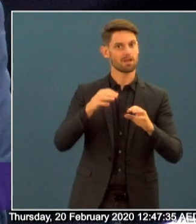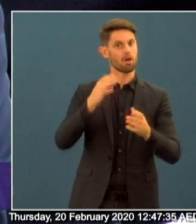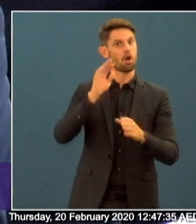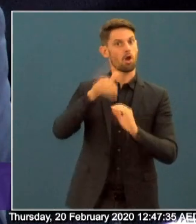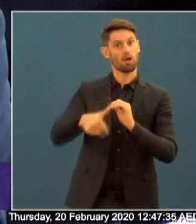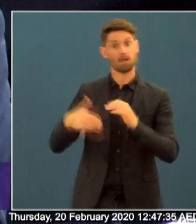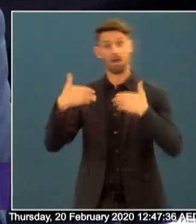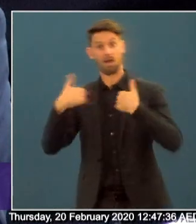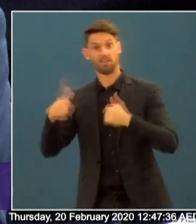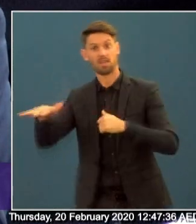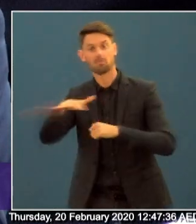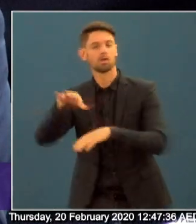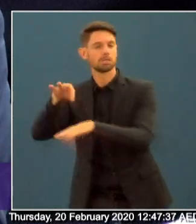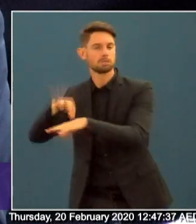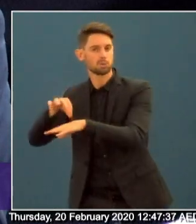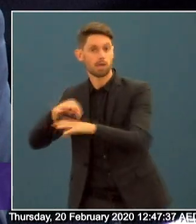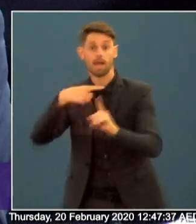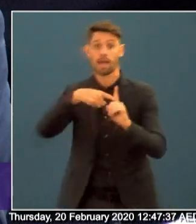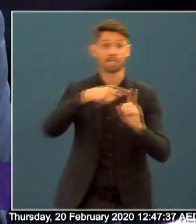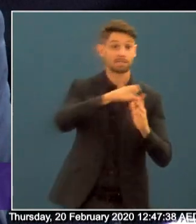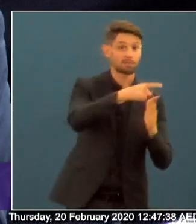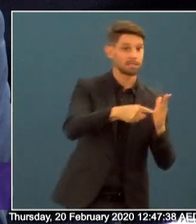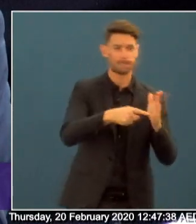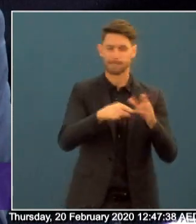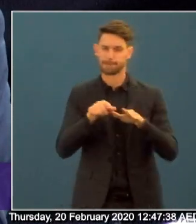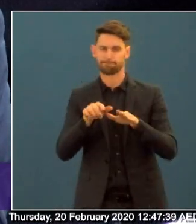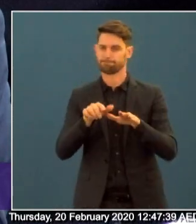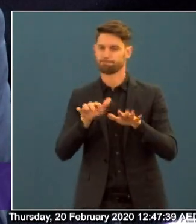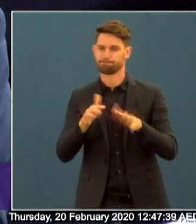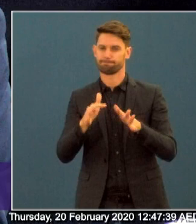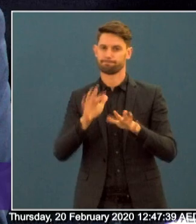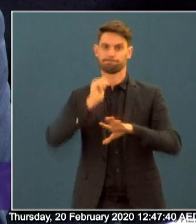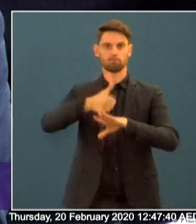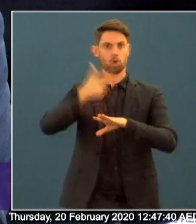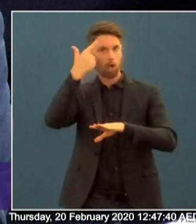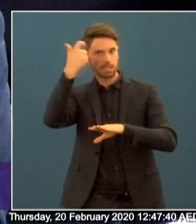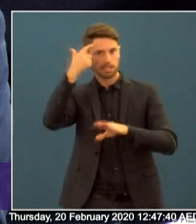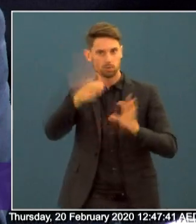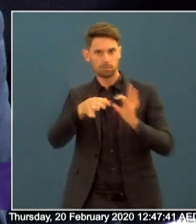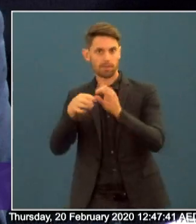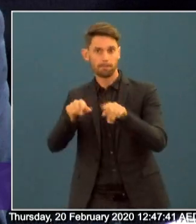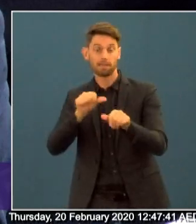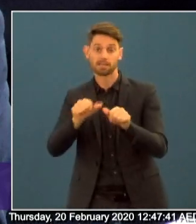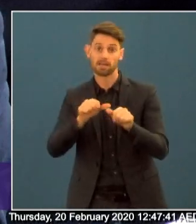There have been other good initiatives, particularly in Queensland, that have focused mainly on primary care but also on mental health